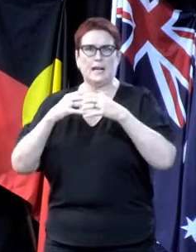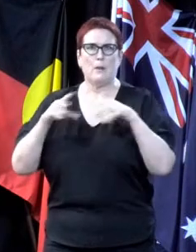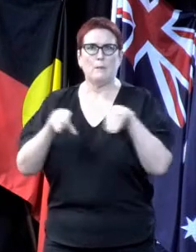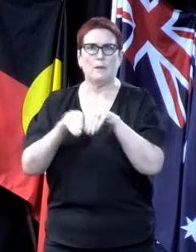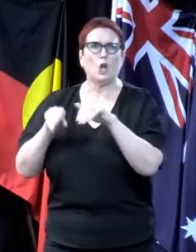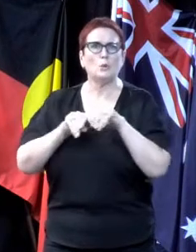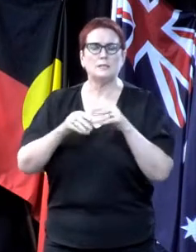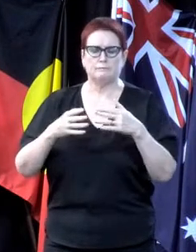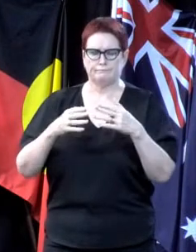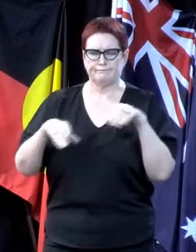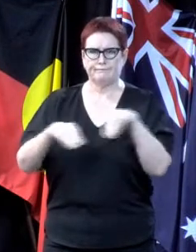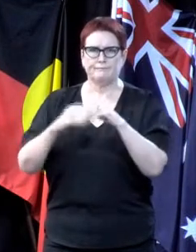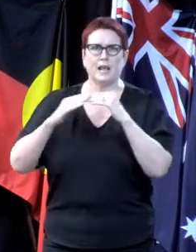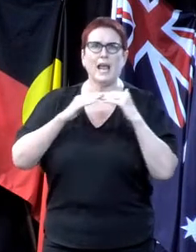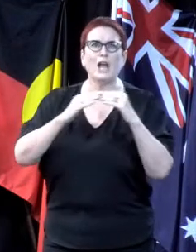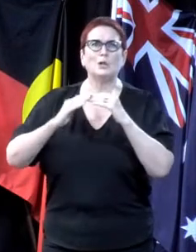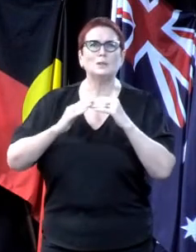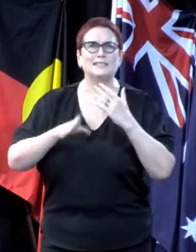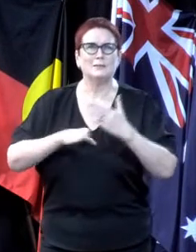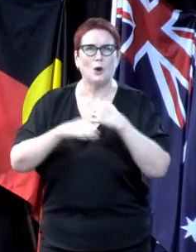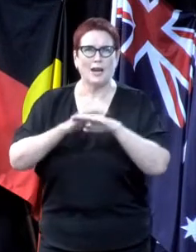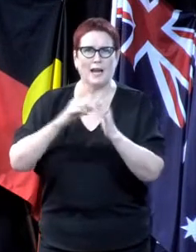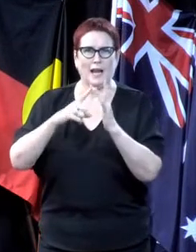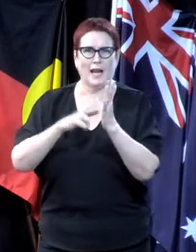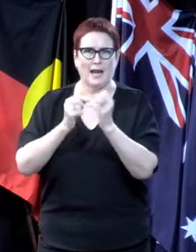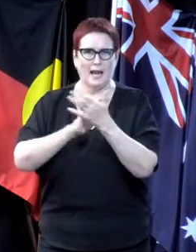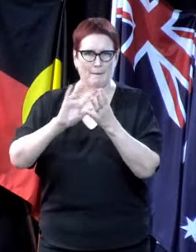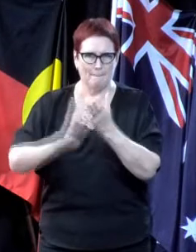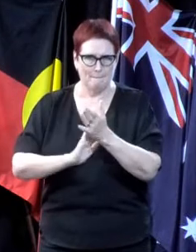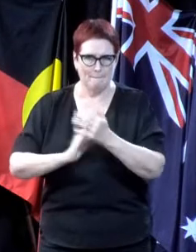and with the inclusive - the Department of Education Inclusive